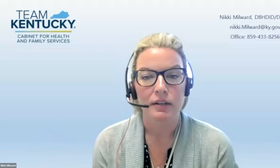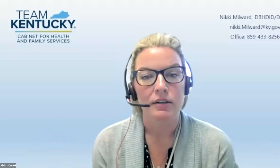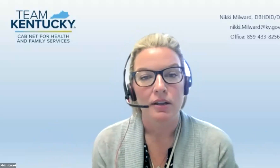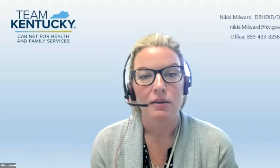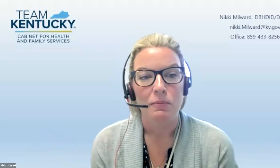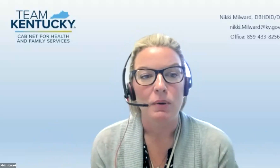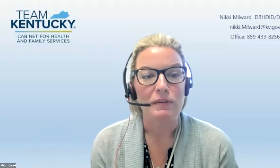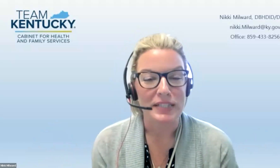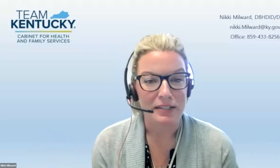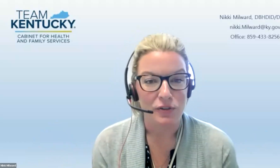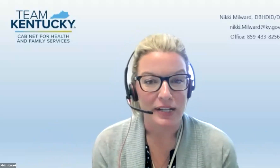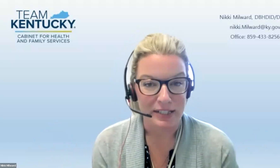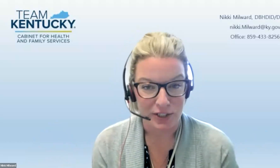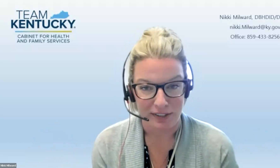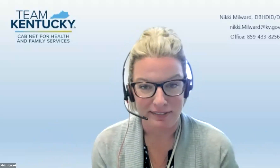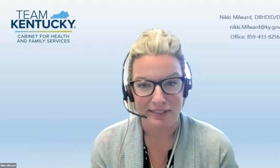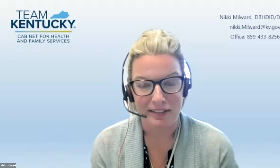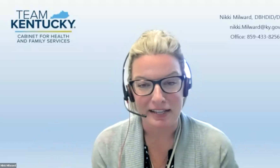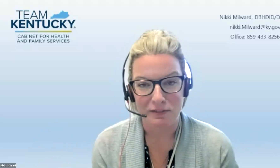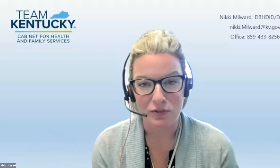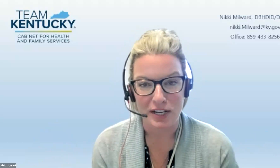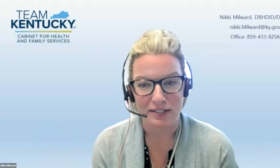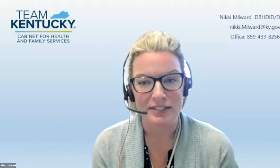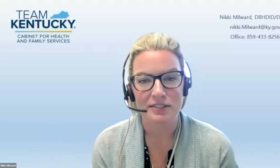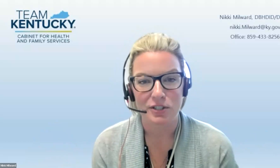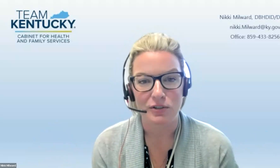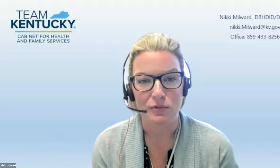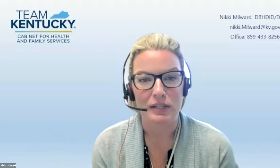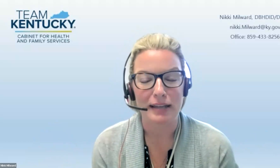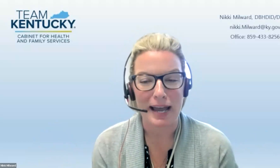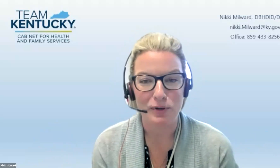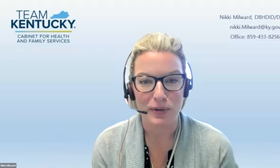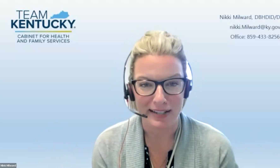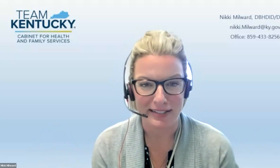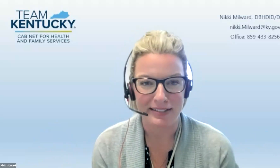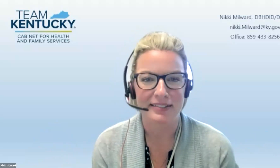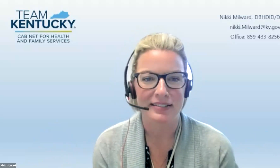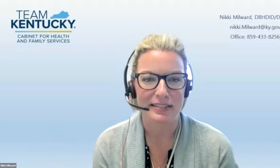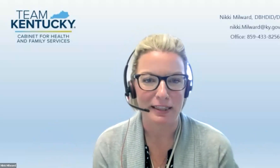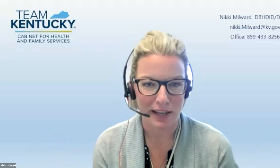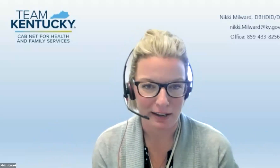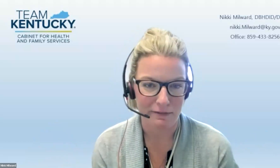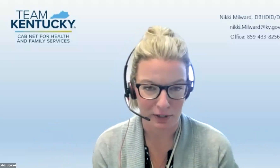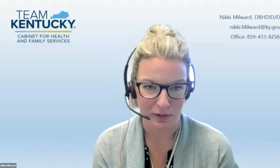HOSPITAL GRADE FENTANYL BEING DIVERTED SO LIKE THE FENTANYL PATCHES MAYBE GETTING OUT, YOU WOULD SEE PEOPLE USING THOSE.